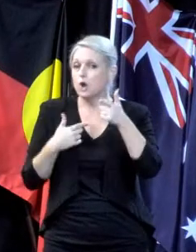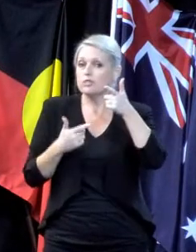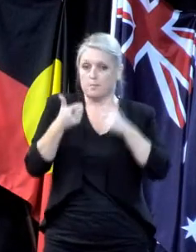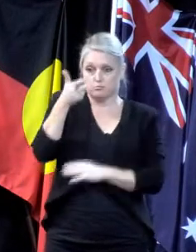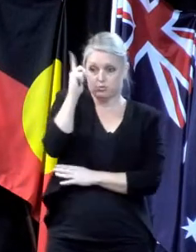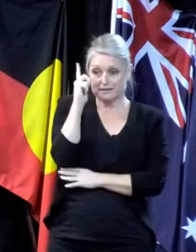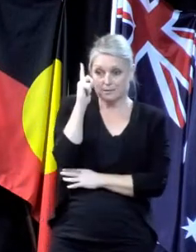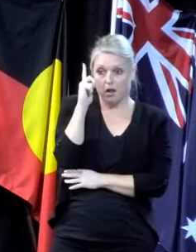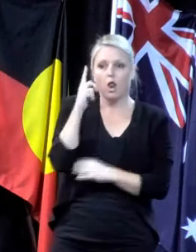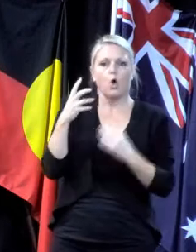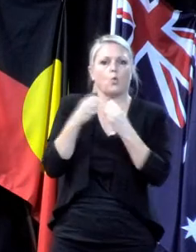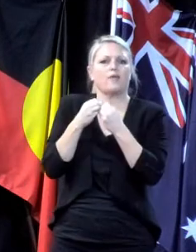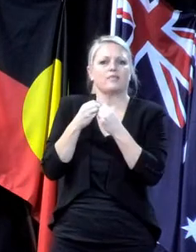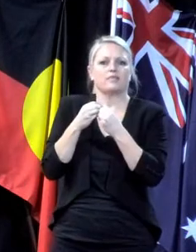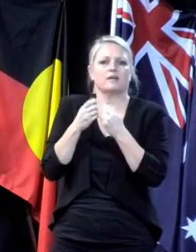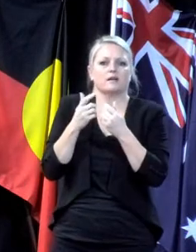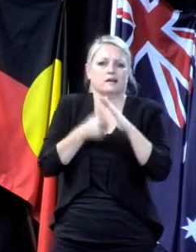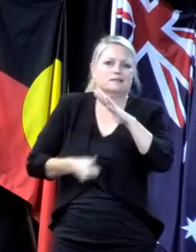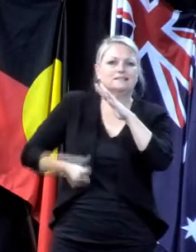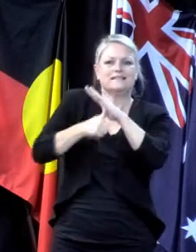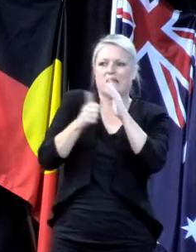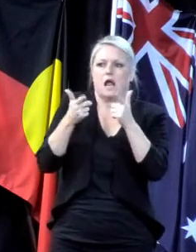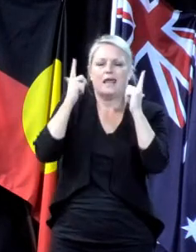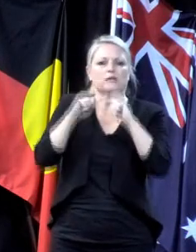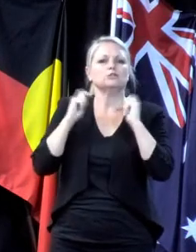of their school leadership team to the delivery of that professional learning.